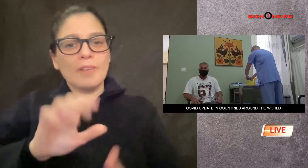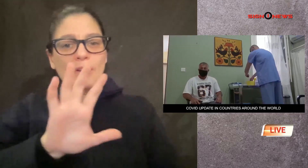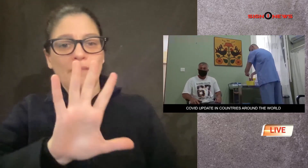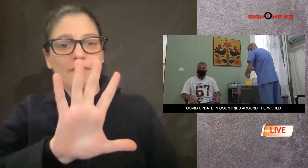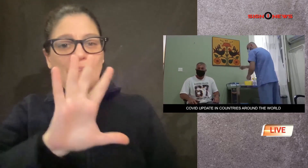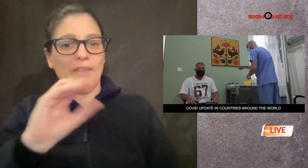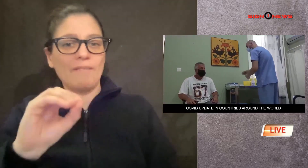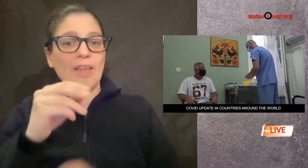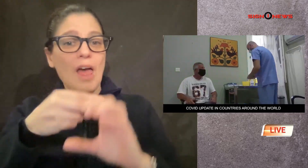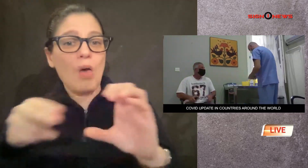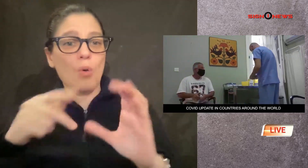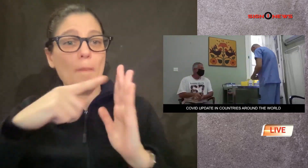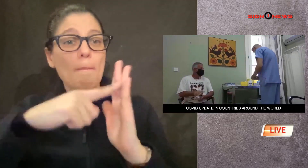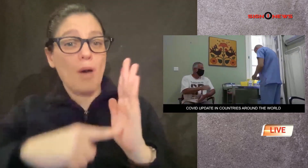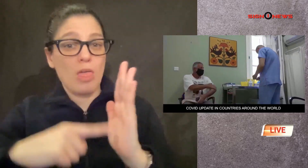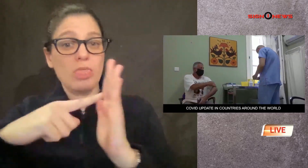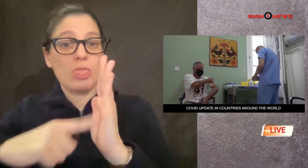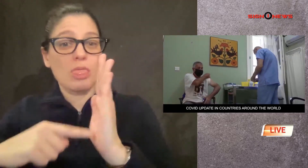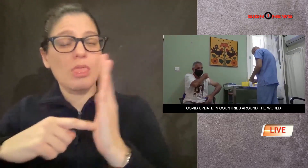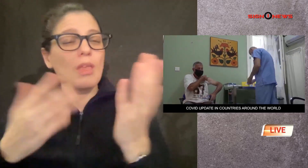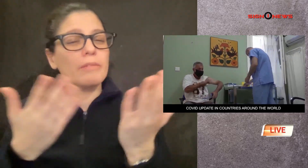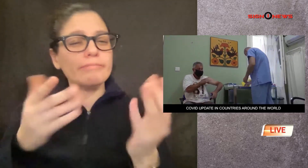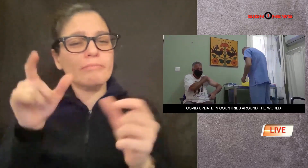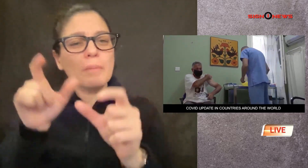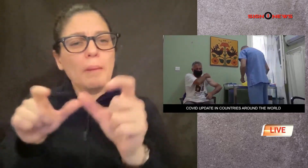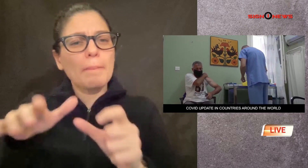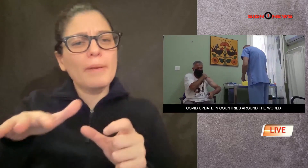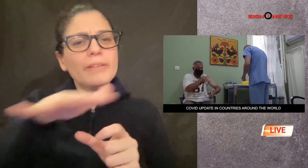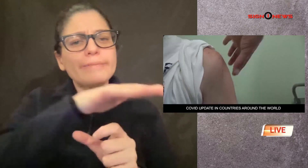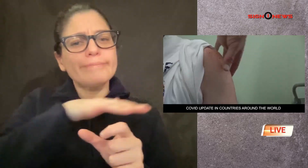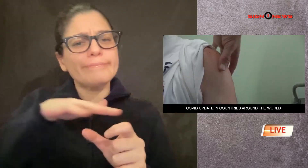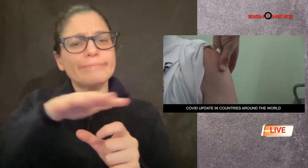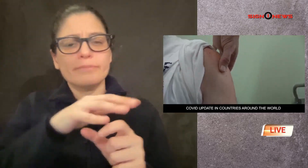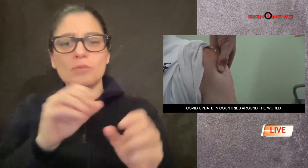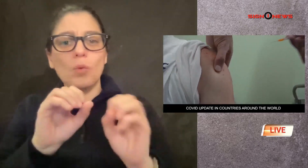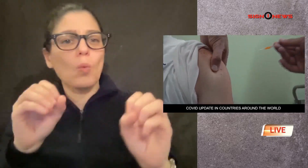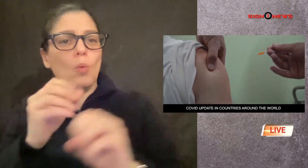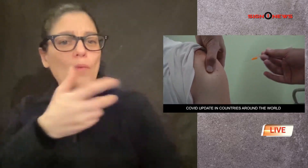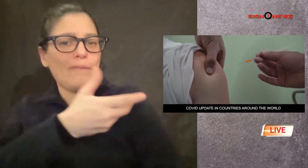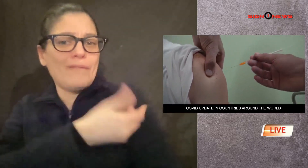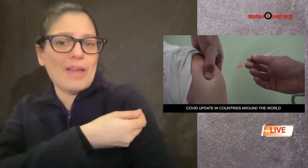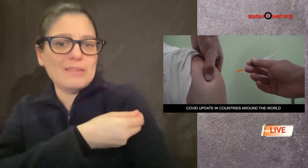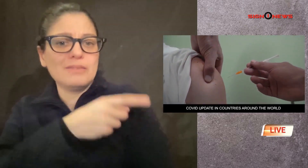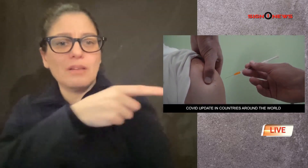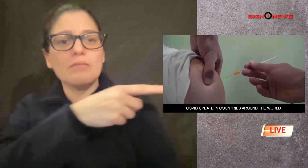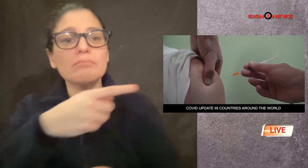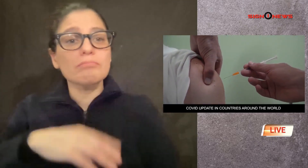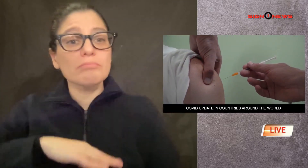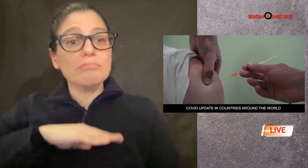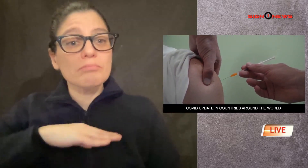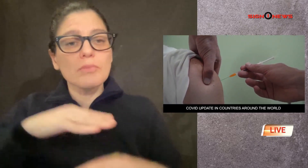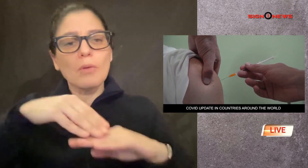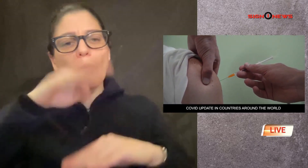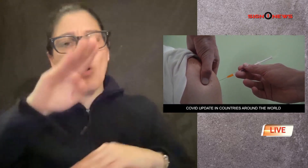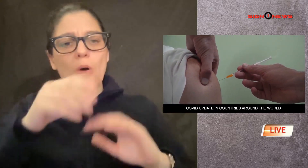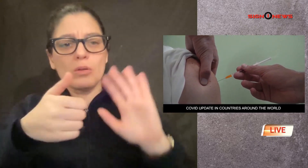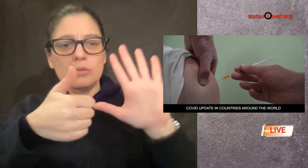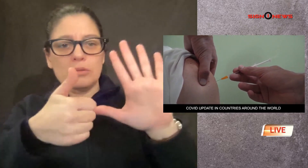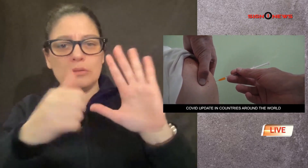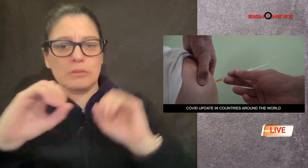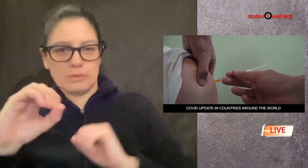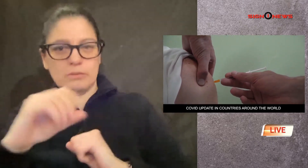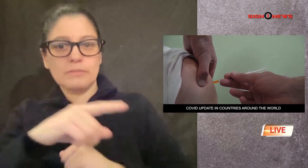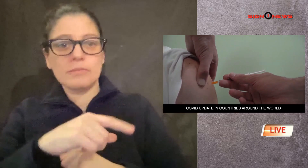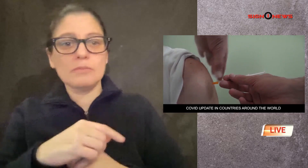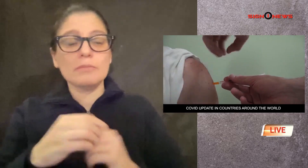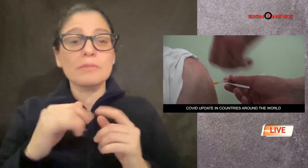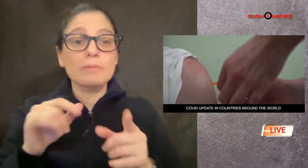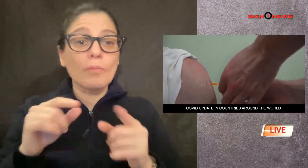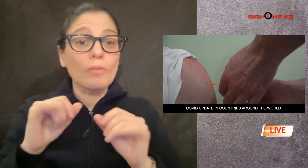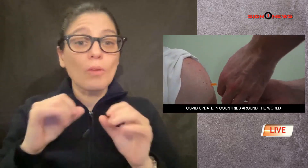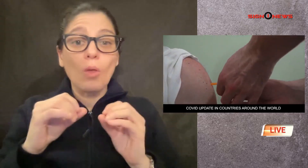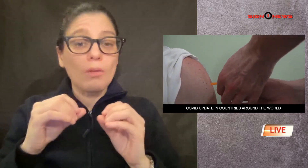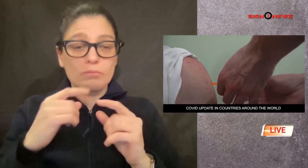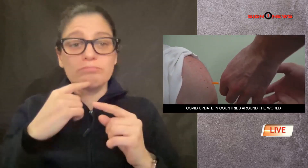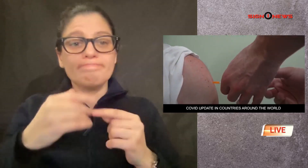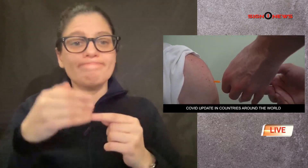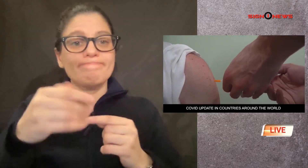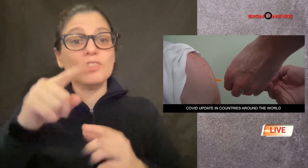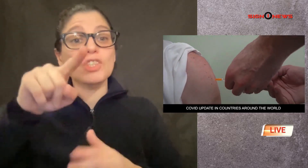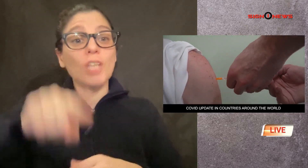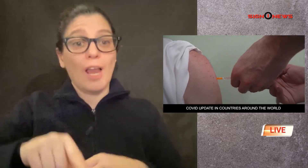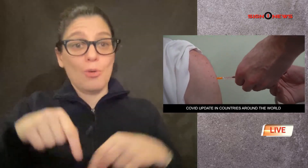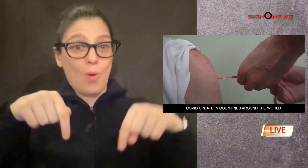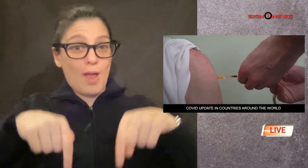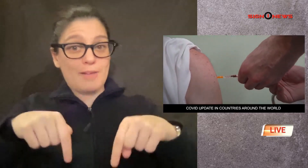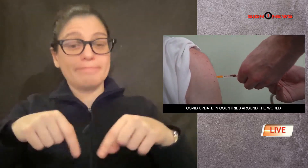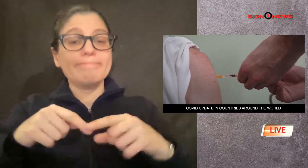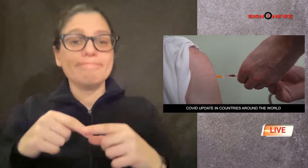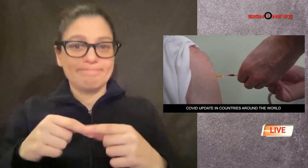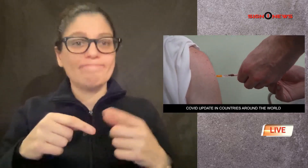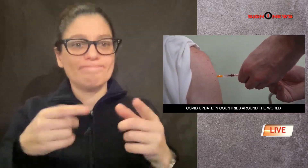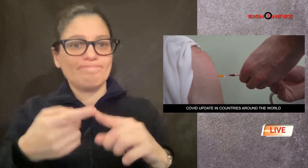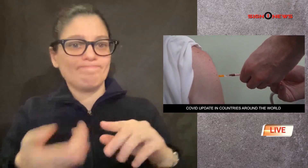will impose fines of 50 euros per month on un-vaccinated adults over the age of 60 then